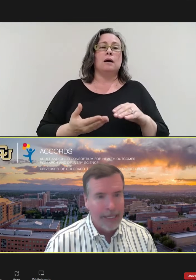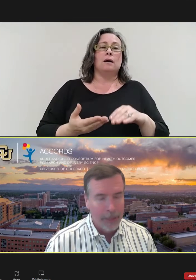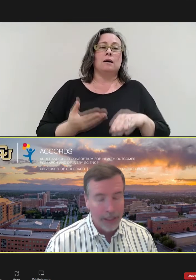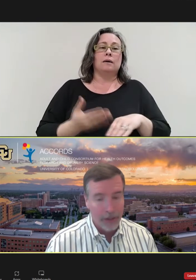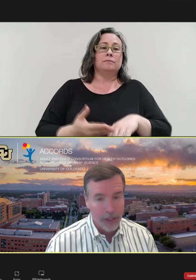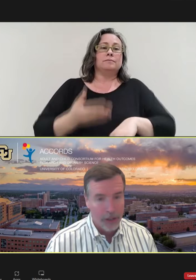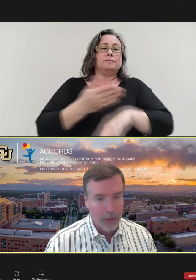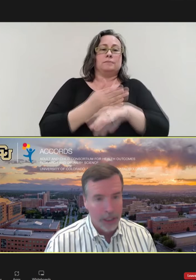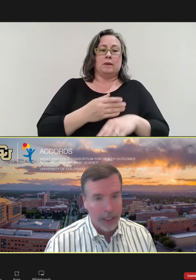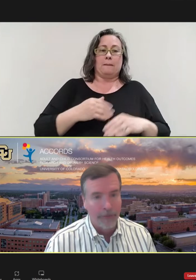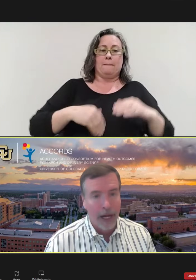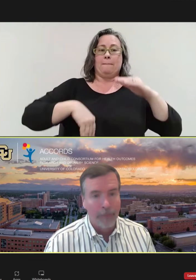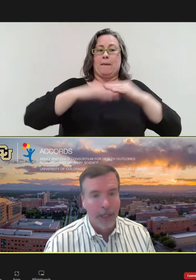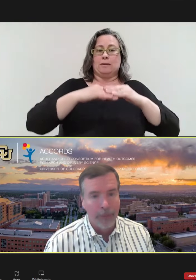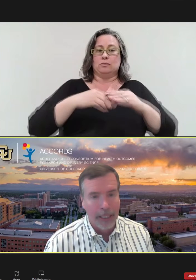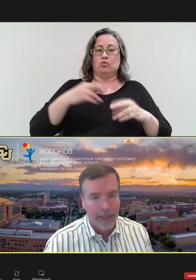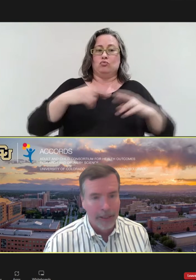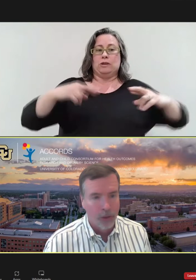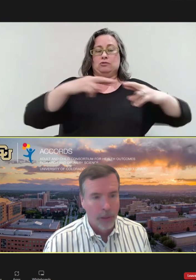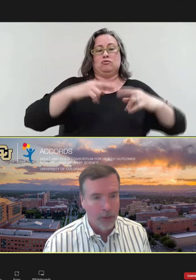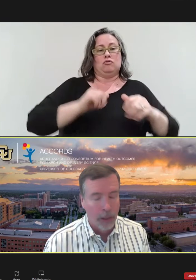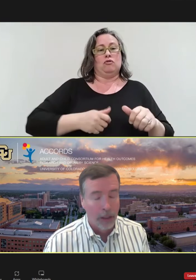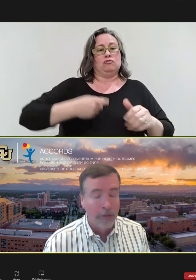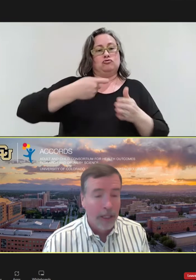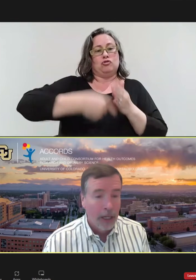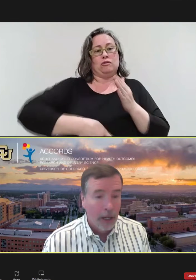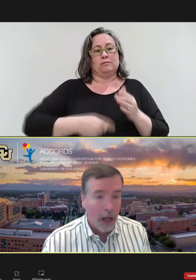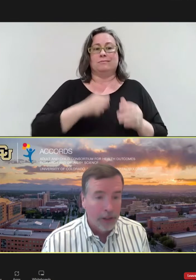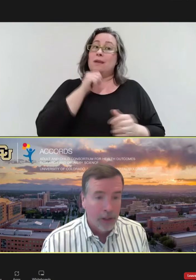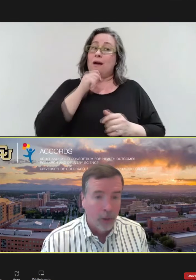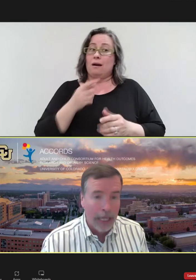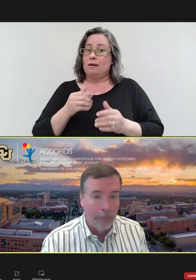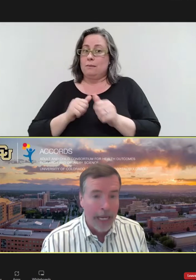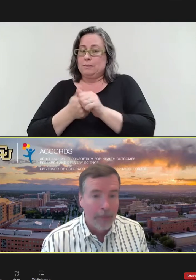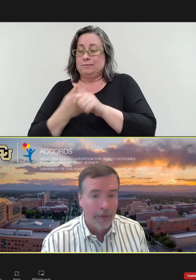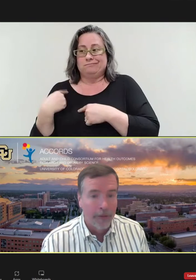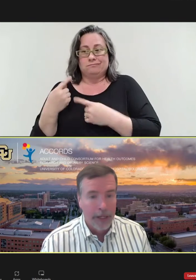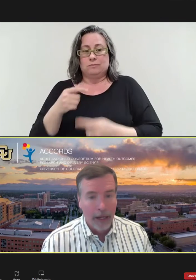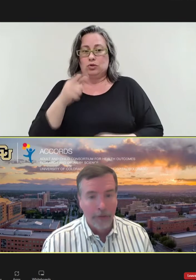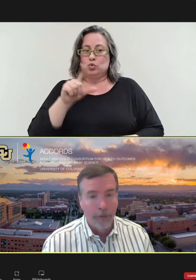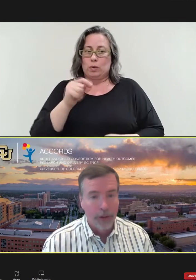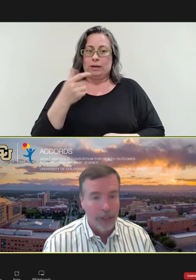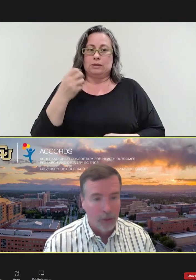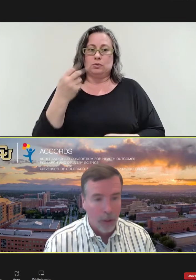administration, which again have not been updated since 2012. Also, to allow payment for the 90461